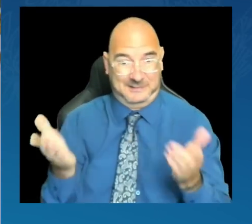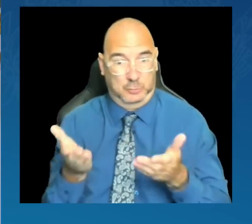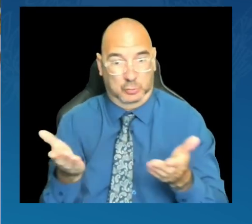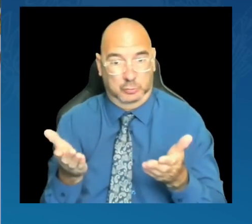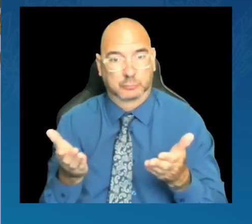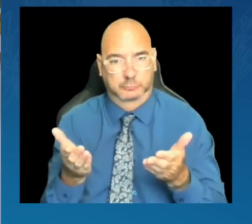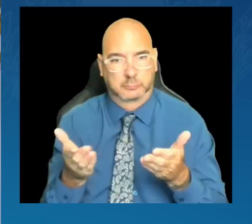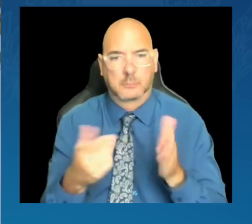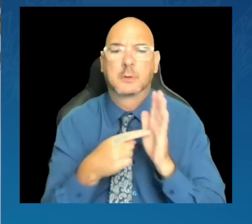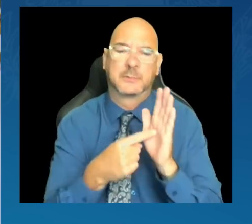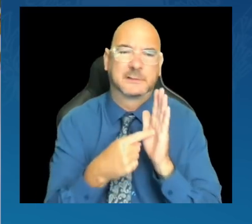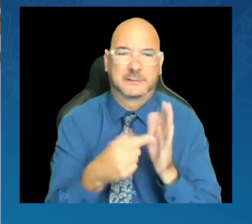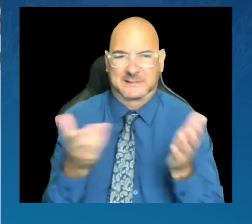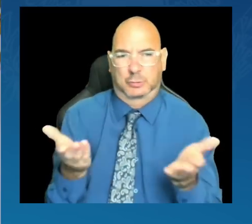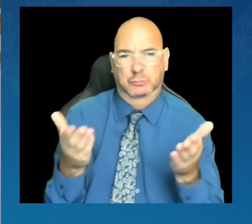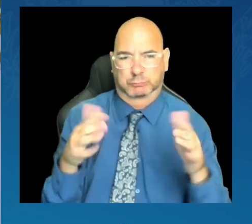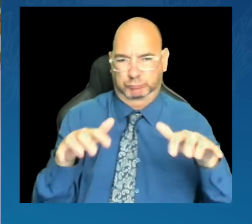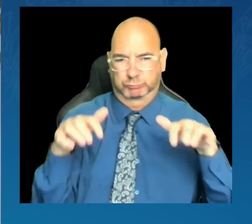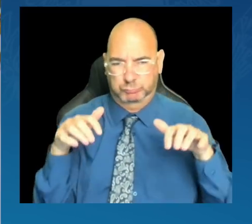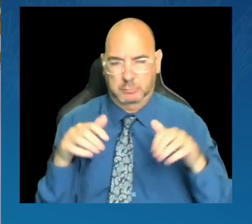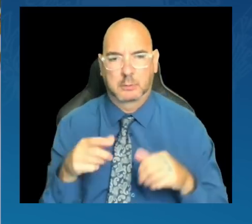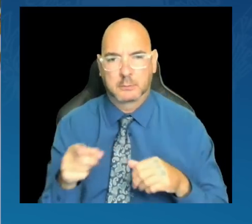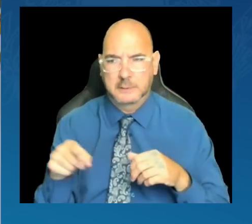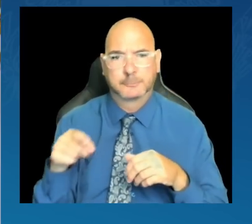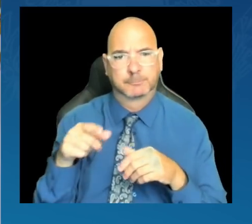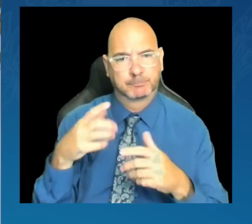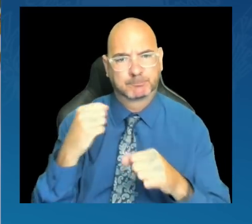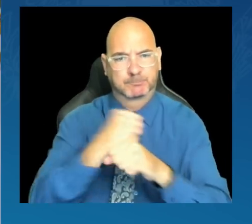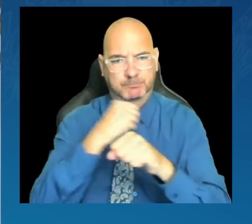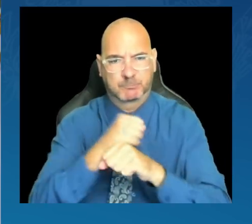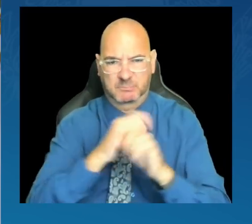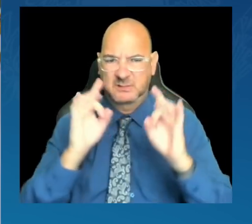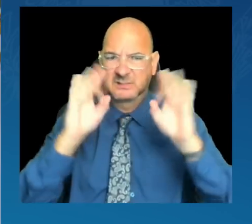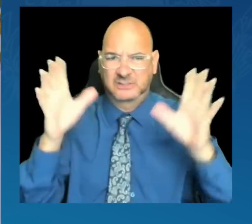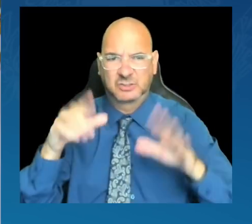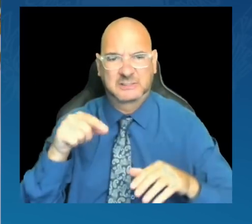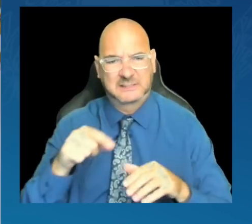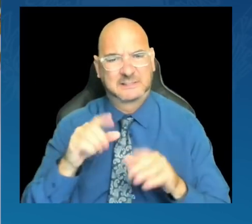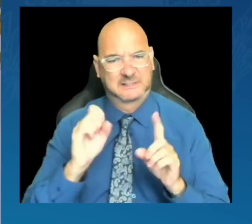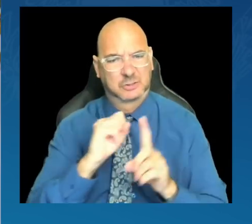And this is a crisis situation, and the devastating impacts are being felt across our country.